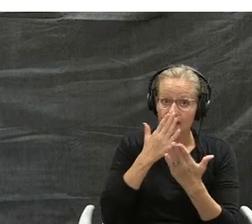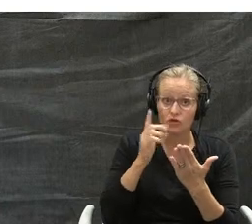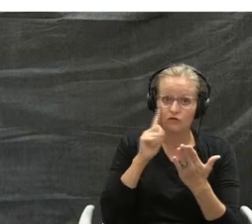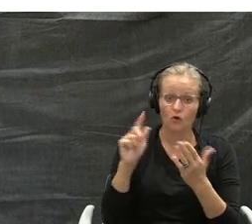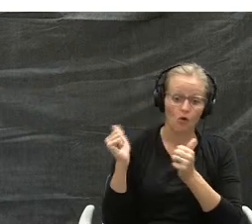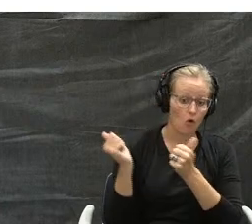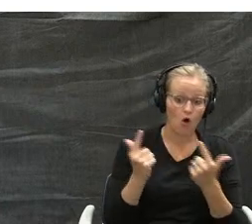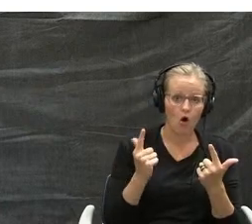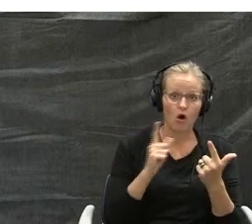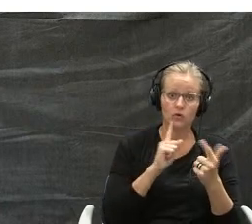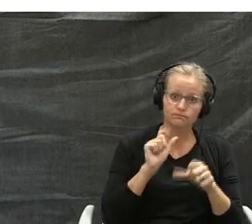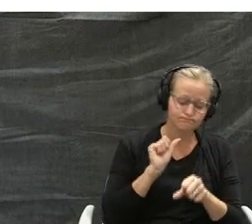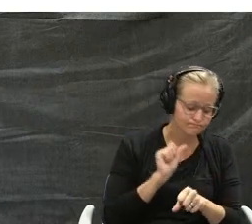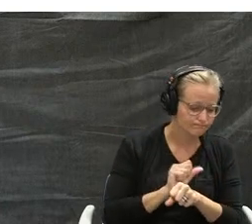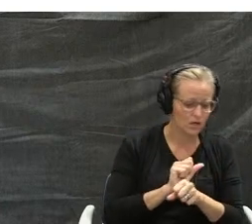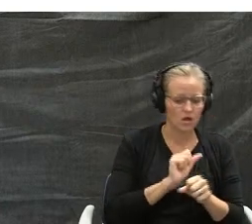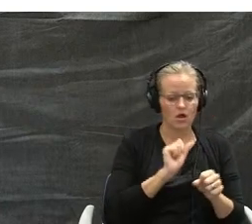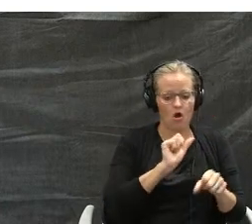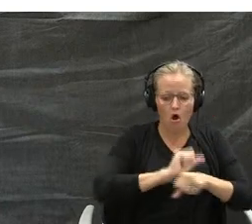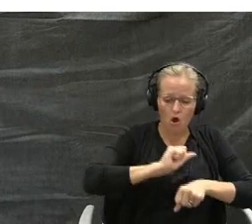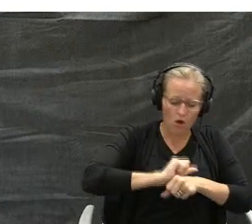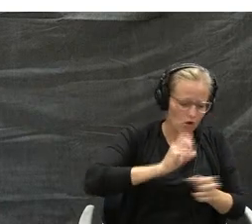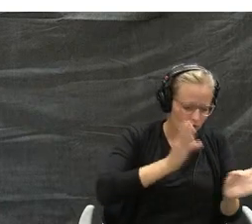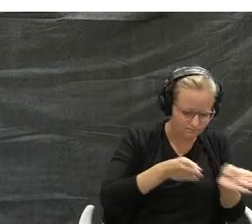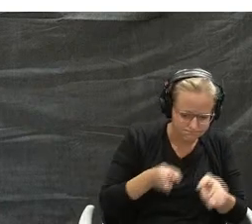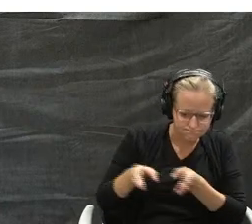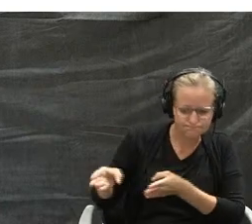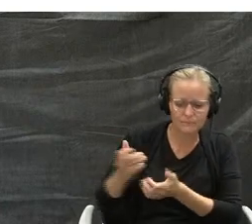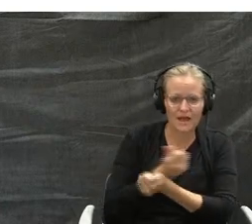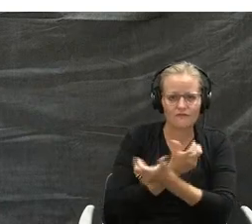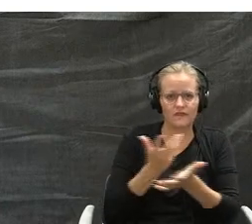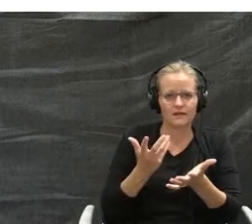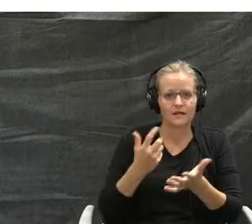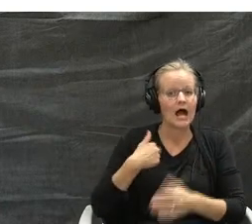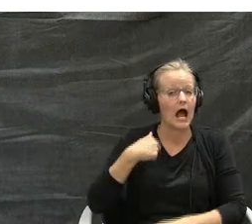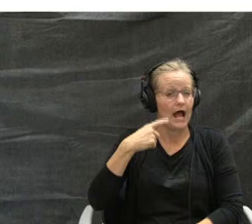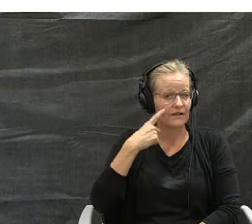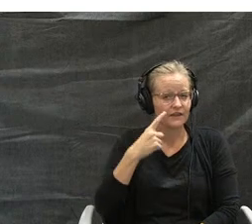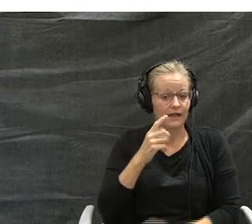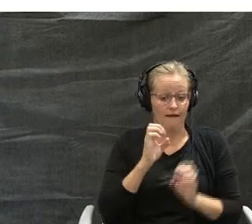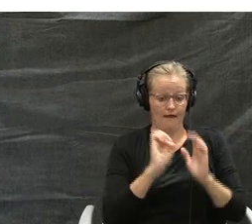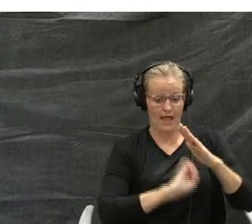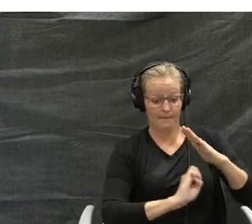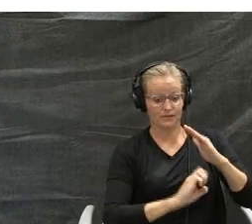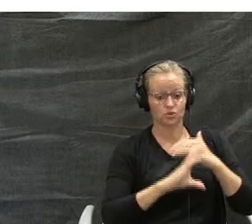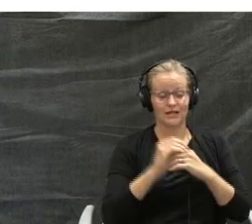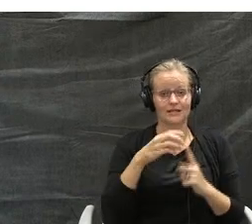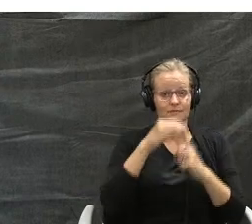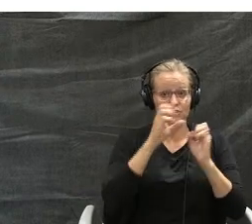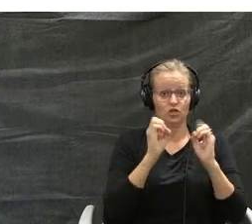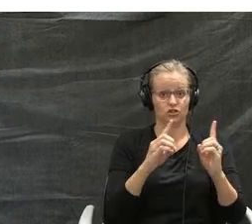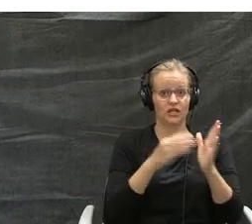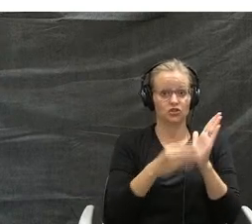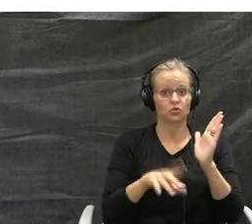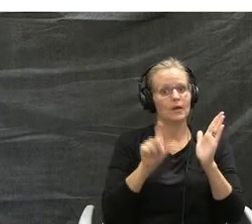I do think priority should be in getting elementary and special Ed students back to physical school. For older students, I'd